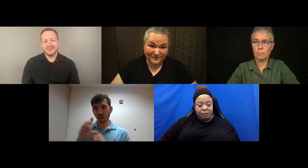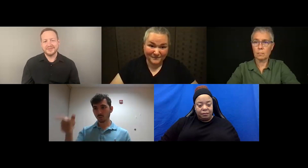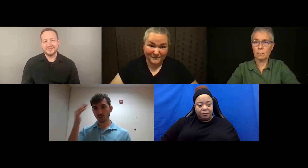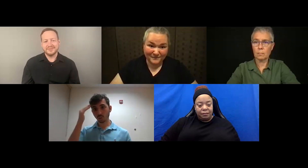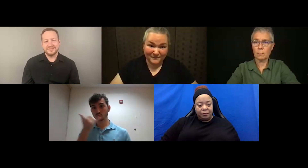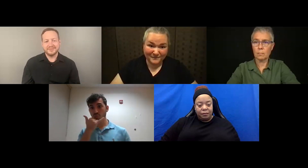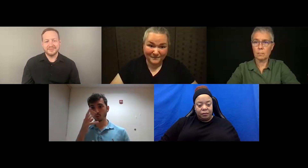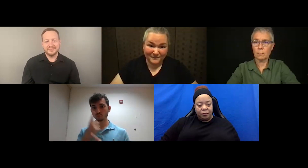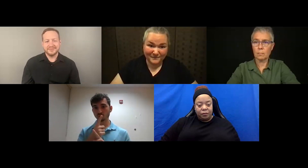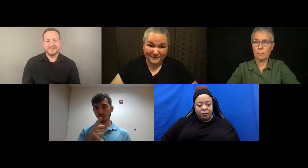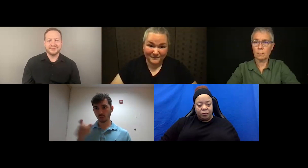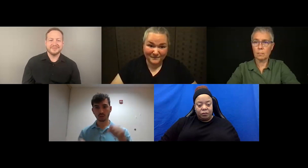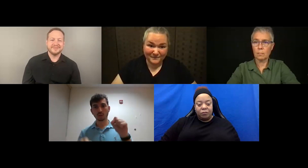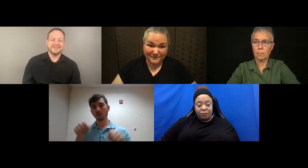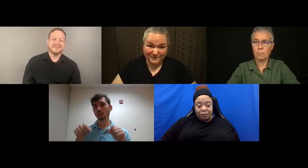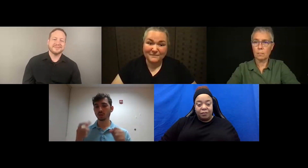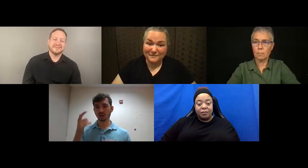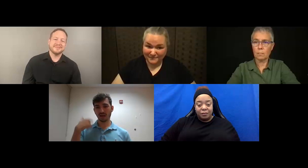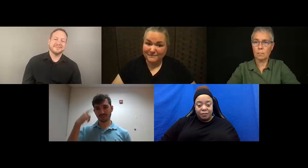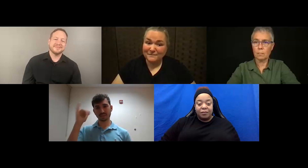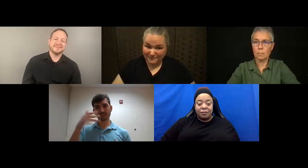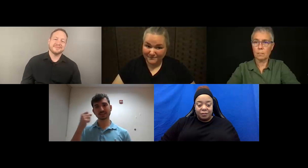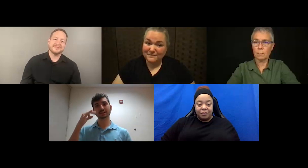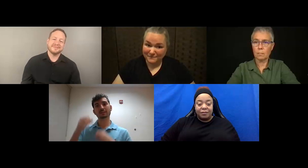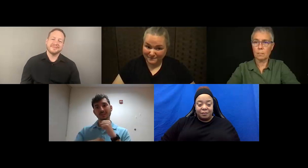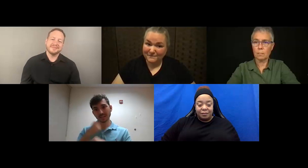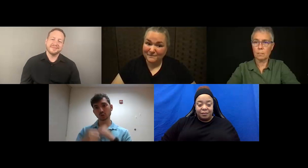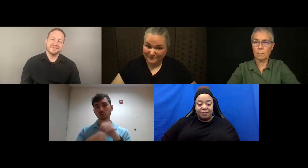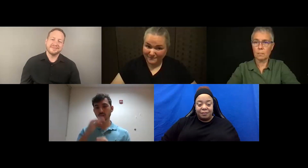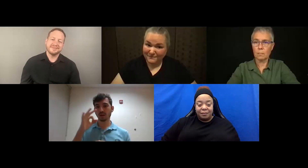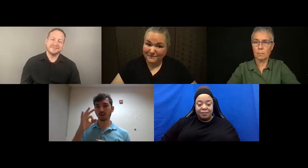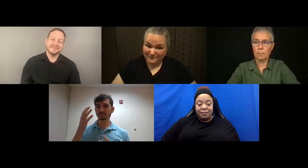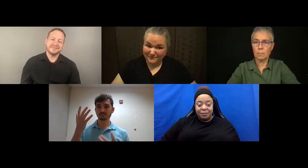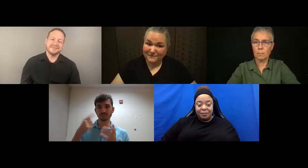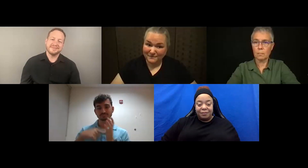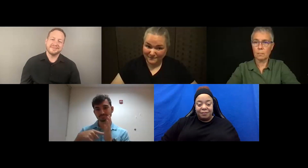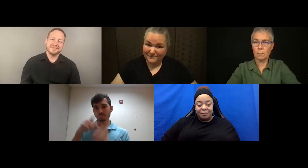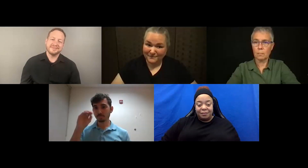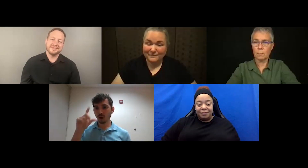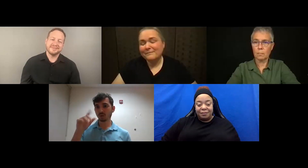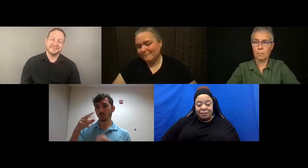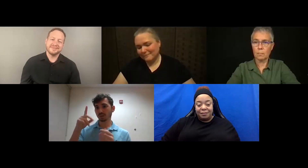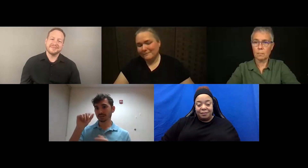Will it know if it's wrong or right? I think that's years and years of modeling and data.